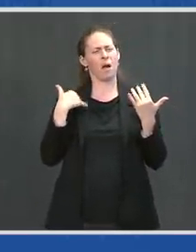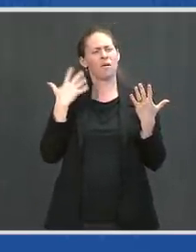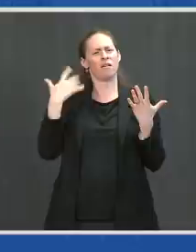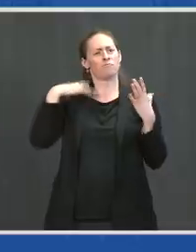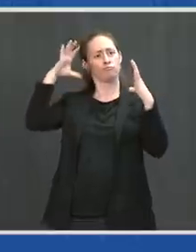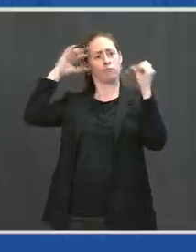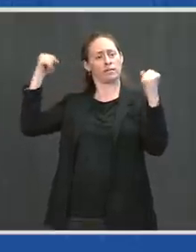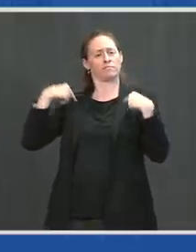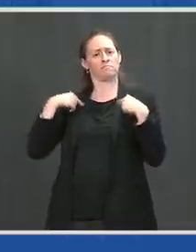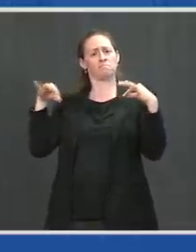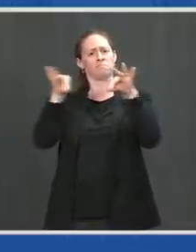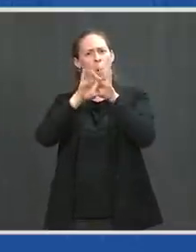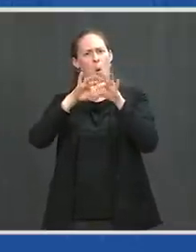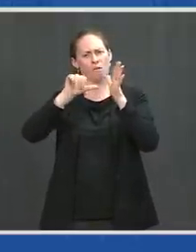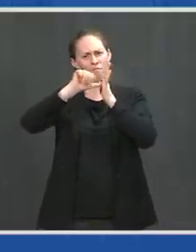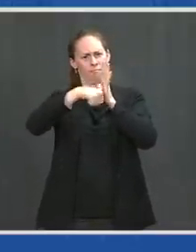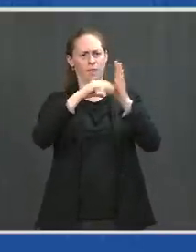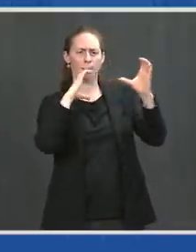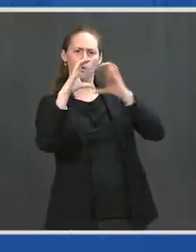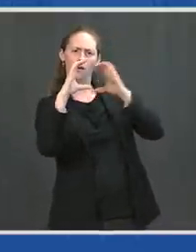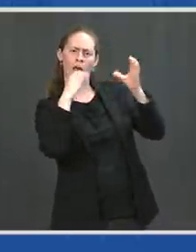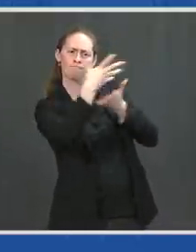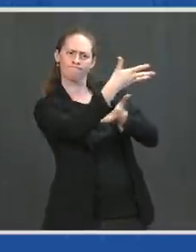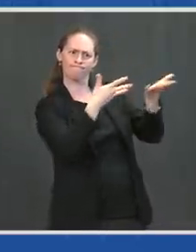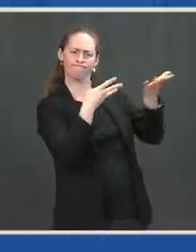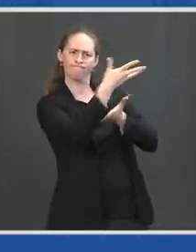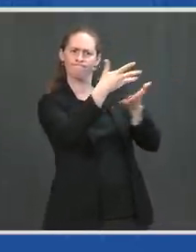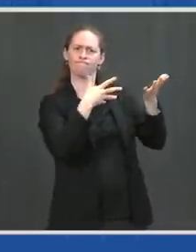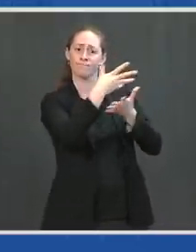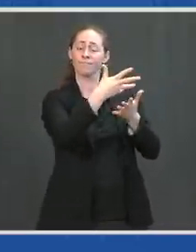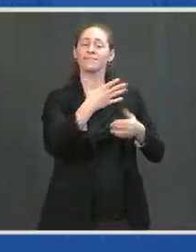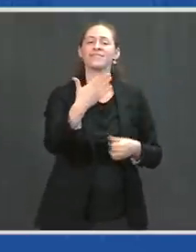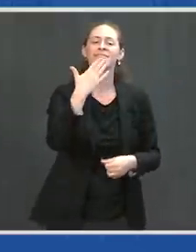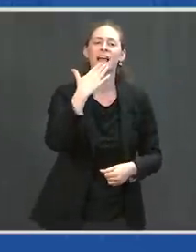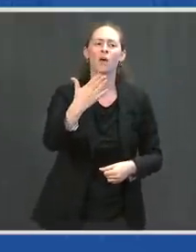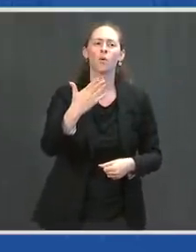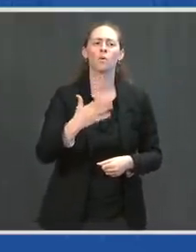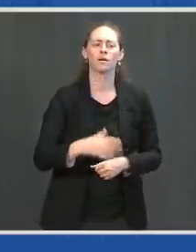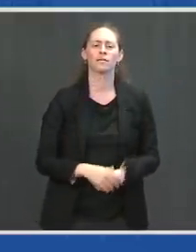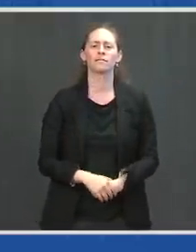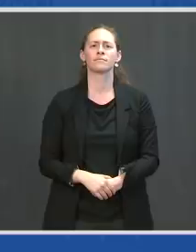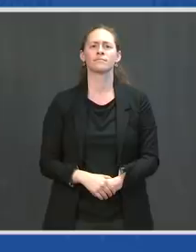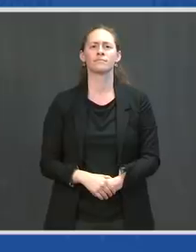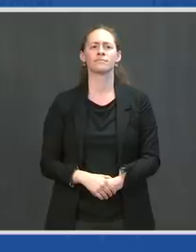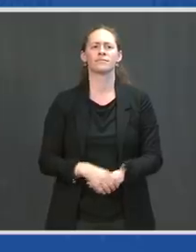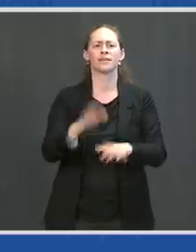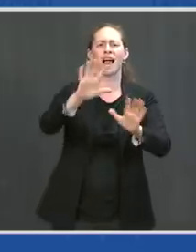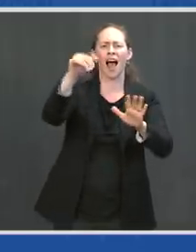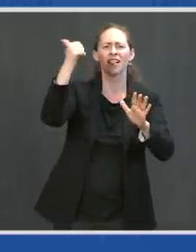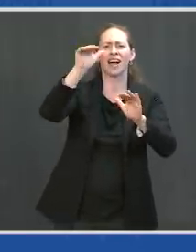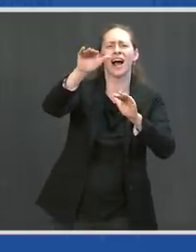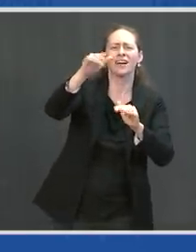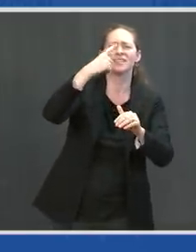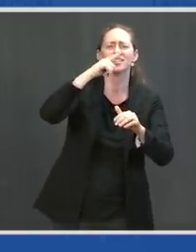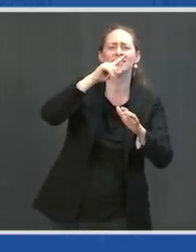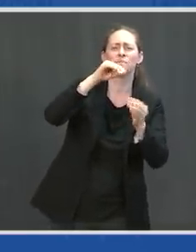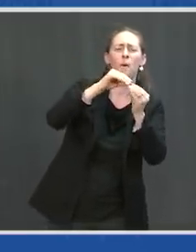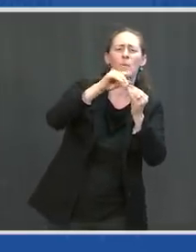and that we continue to be in contact with one another. Thank you. The Press: (Cross-talk.) The President: Pardon me?